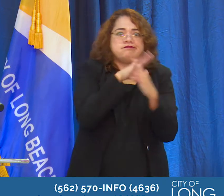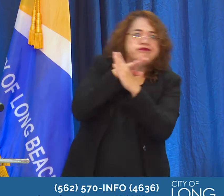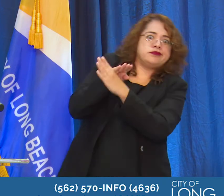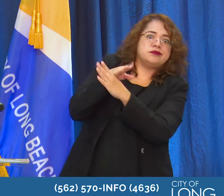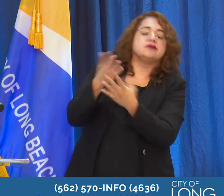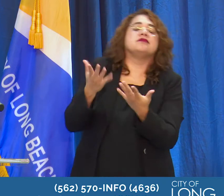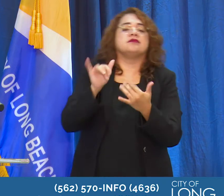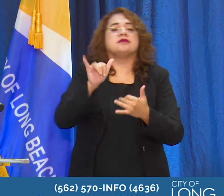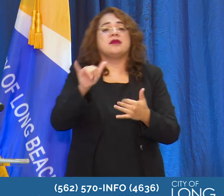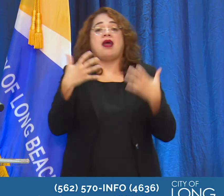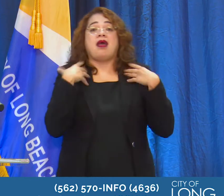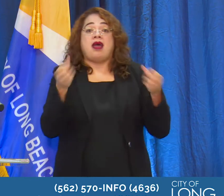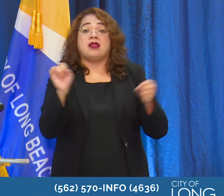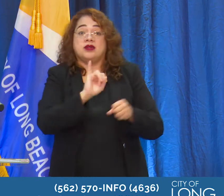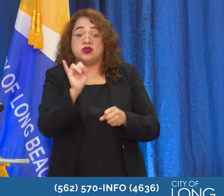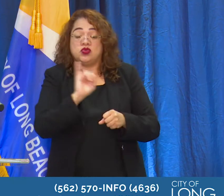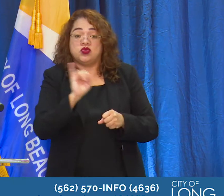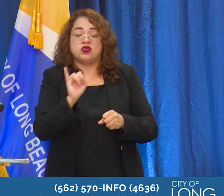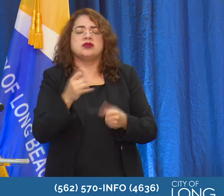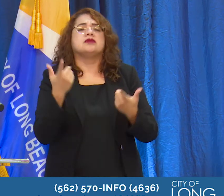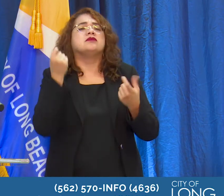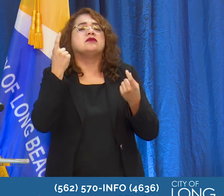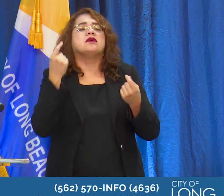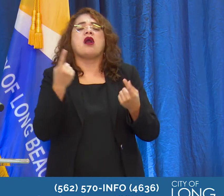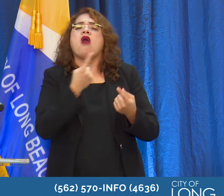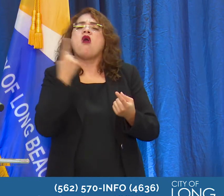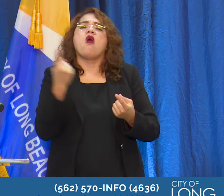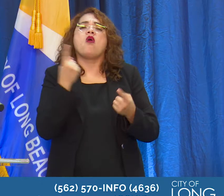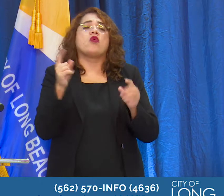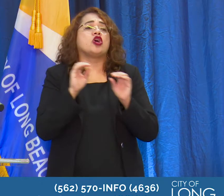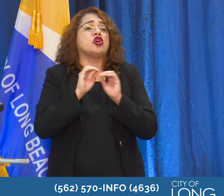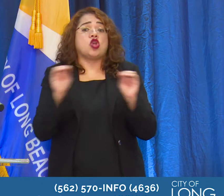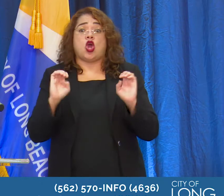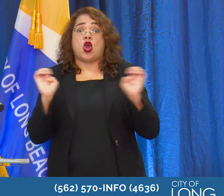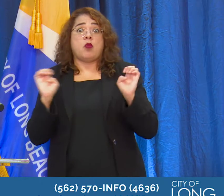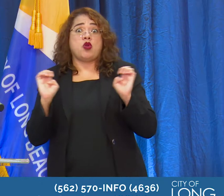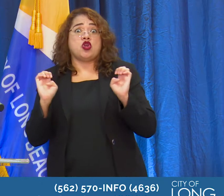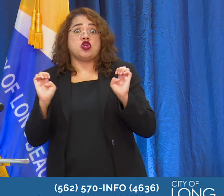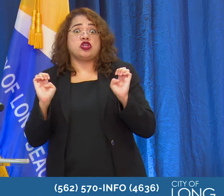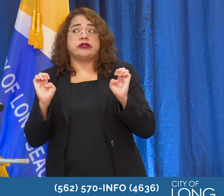often seek care for non-emergent conditions from emergency departments